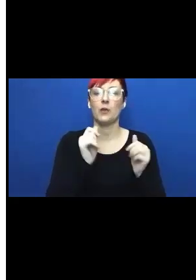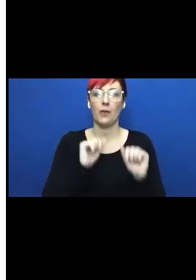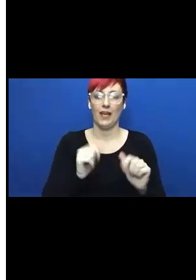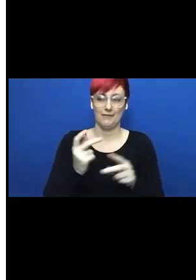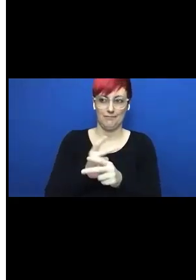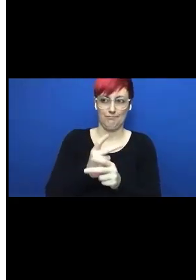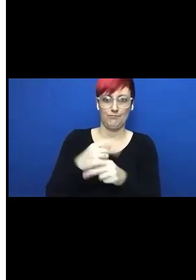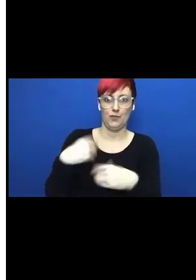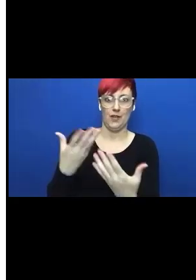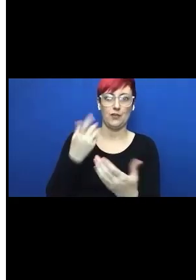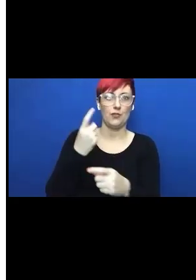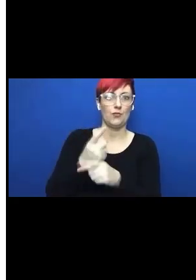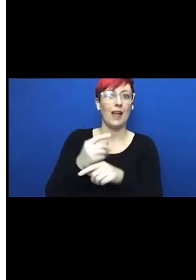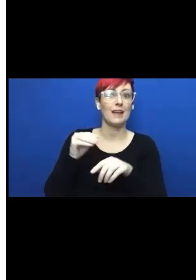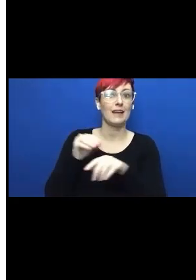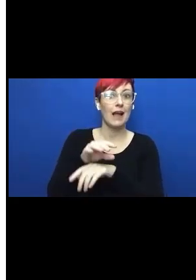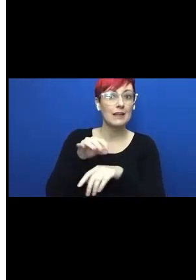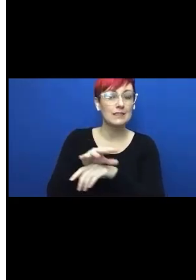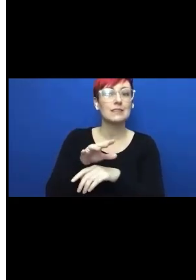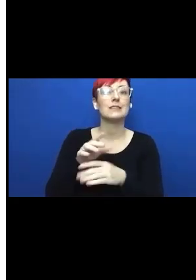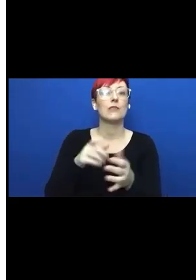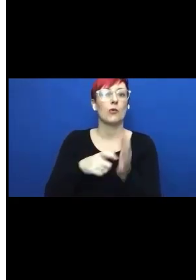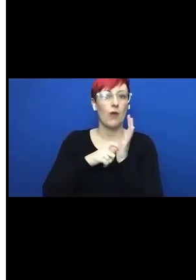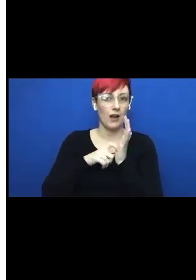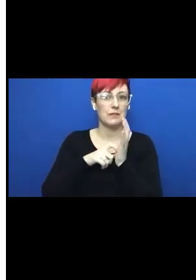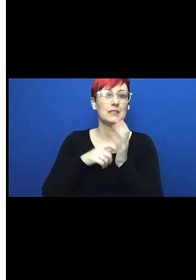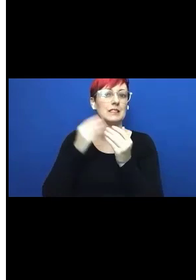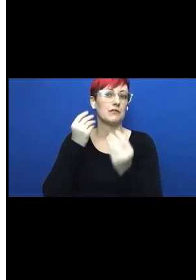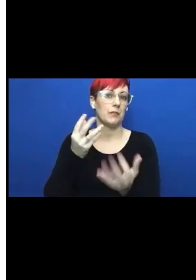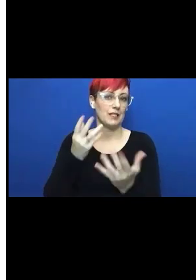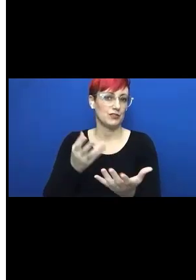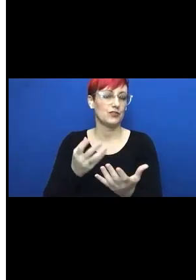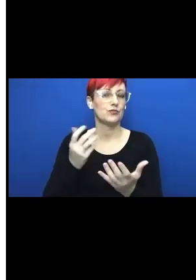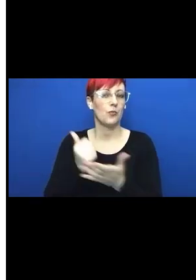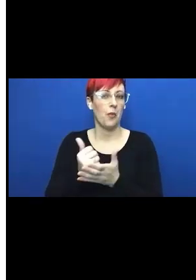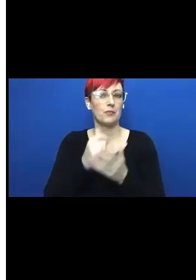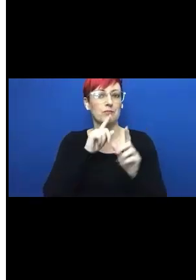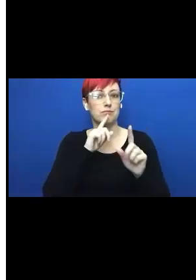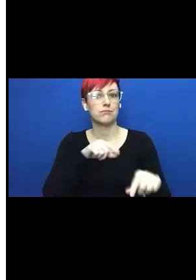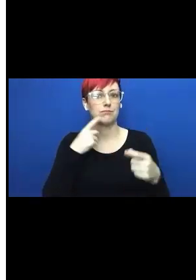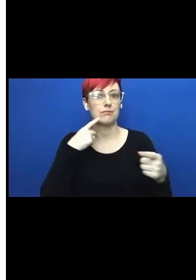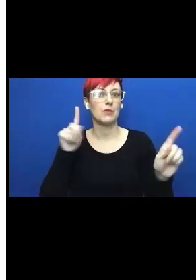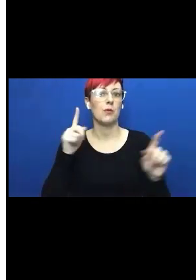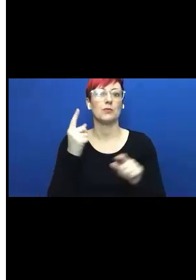with the necessary requirements and information so that you can disclose appropriately.